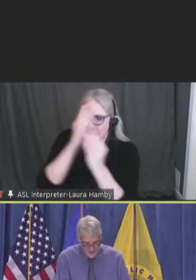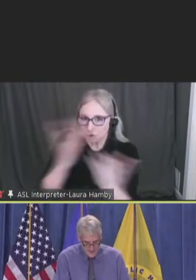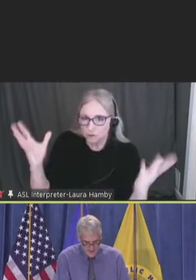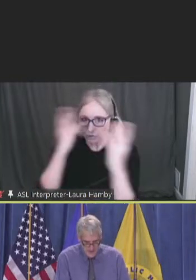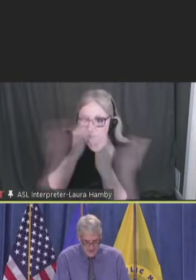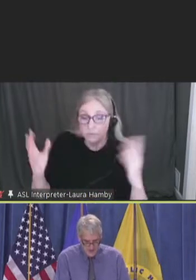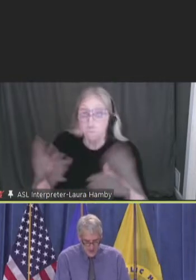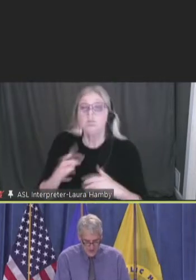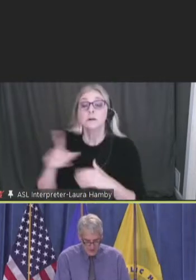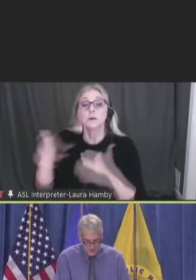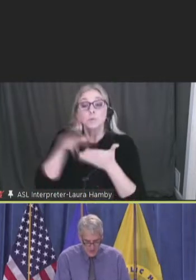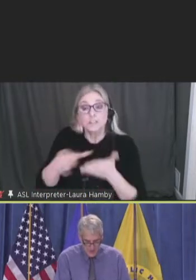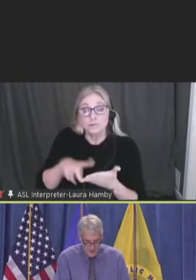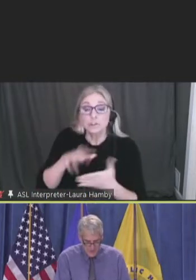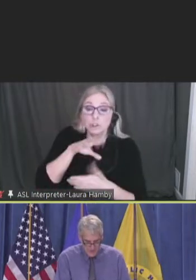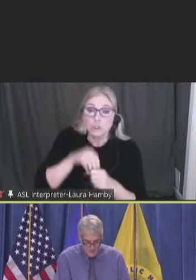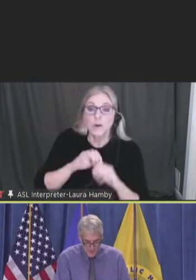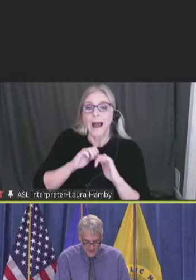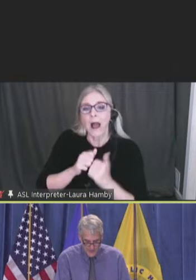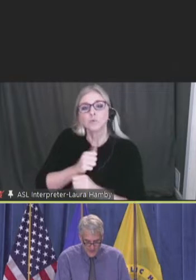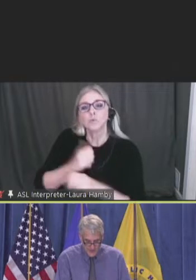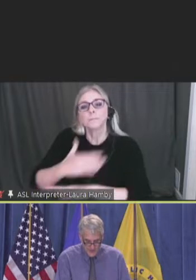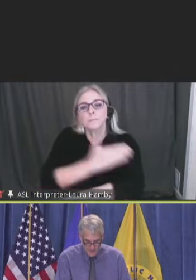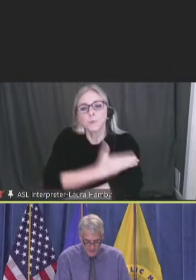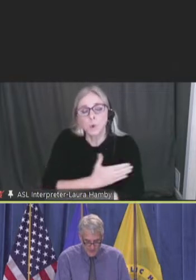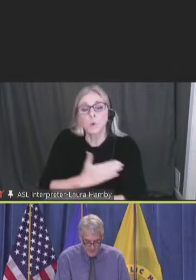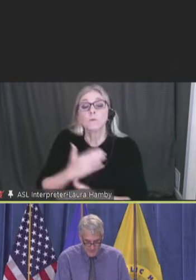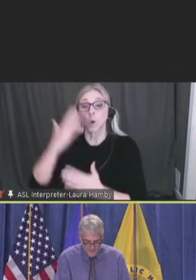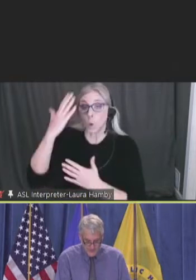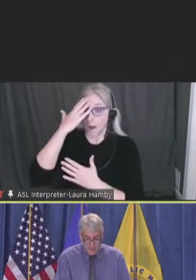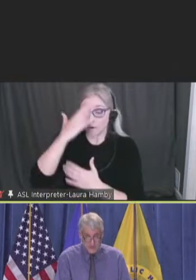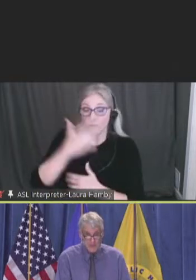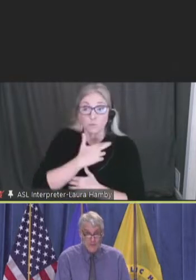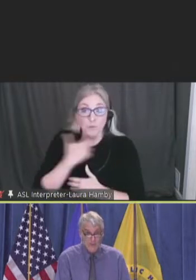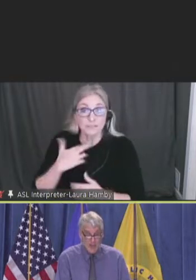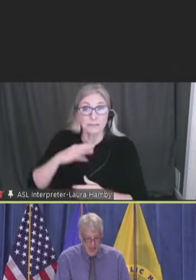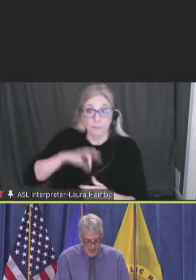This research could include ways to improve awareness of vaccine risks and benefits, how